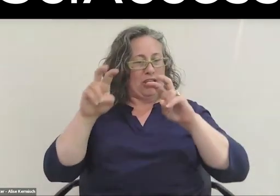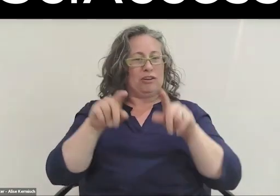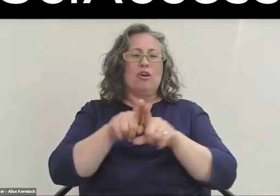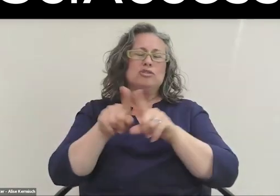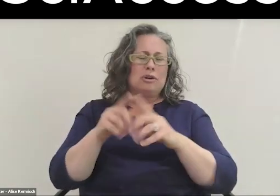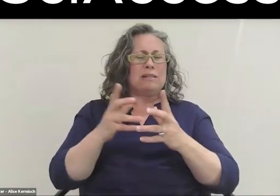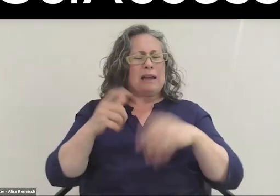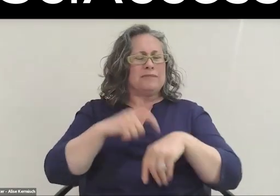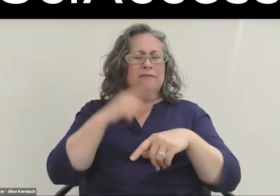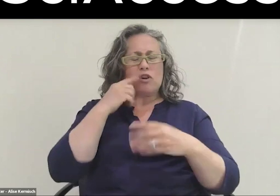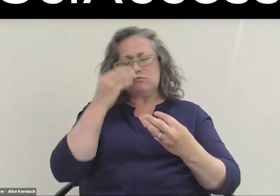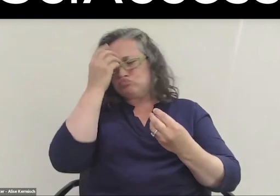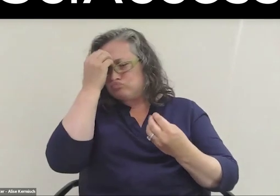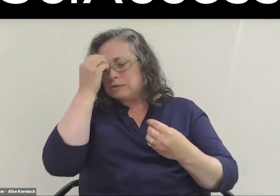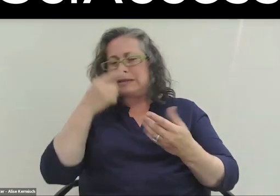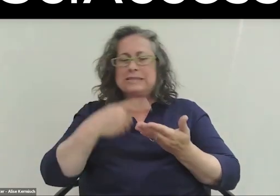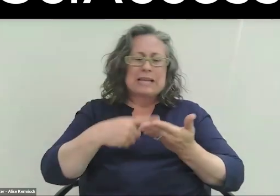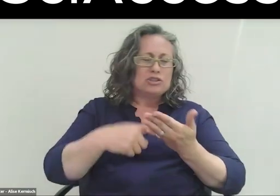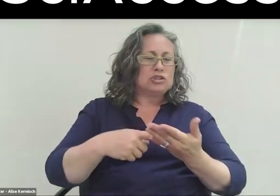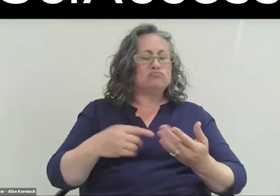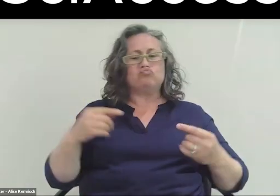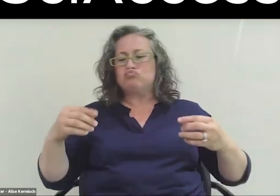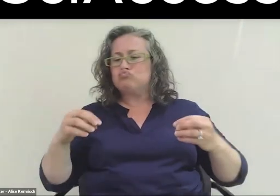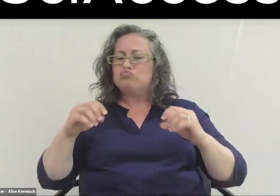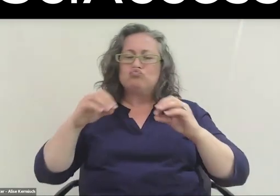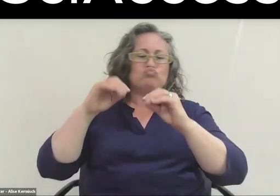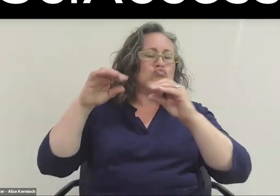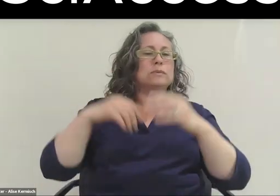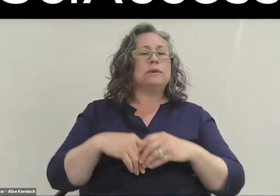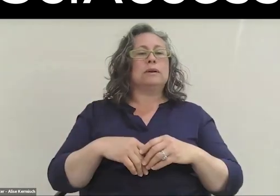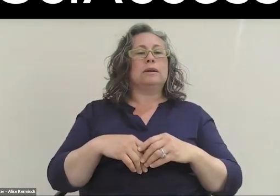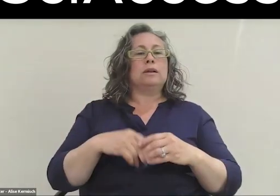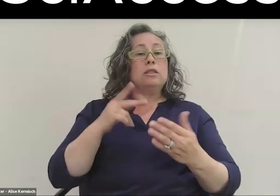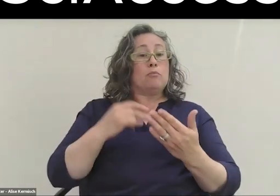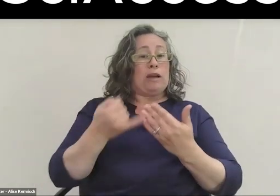reflection, and discussion. The project experience occurs outside of the class